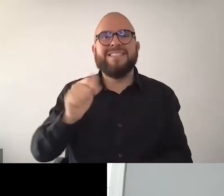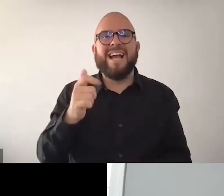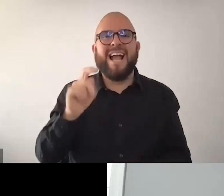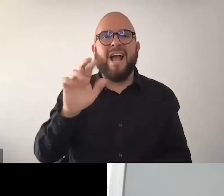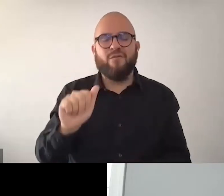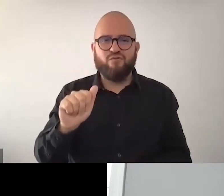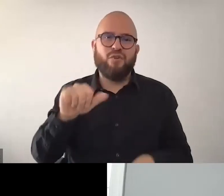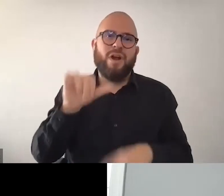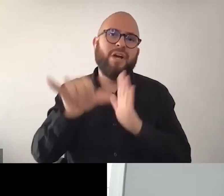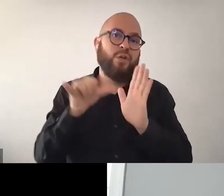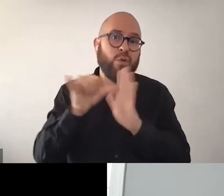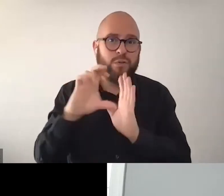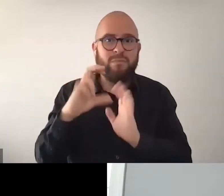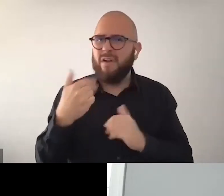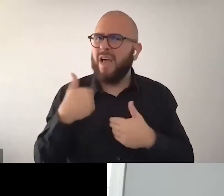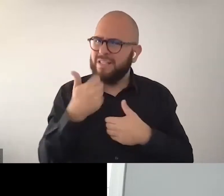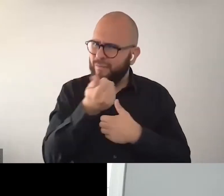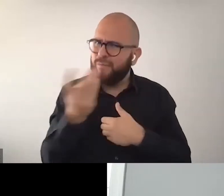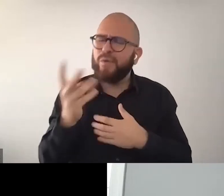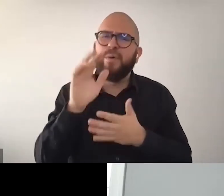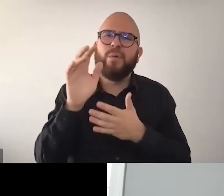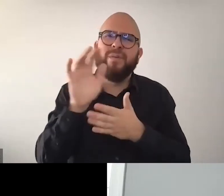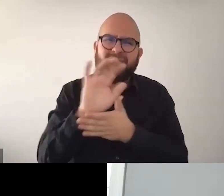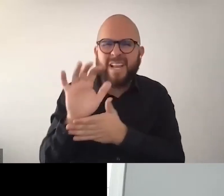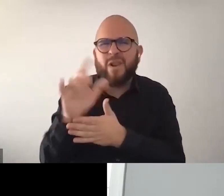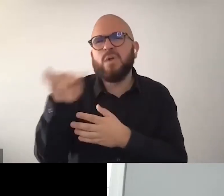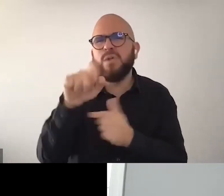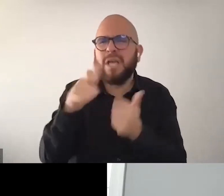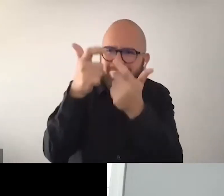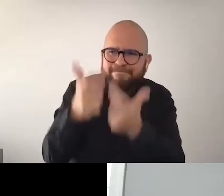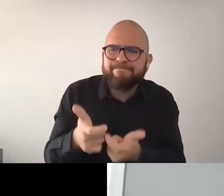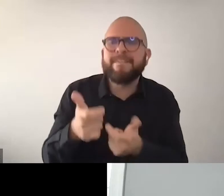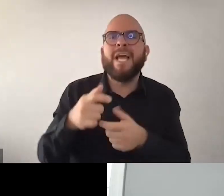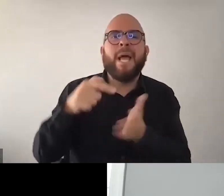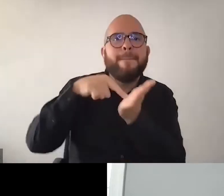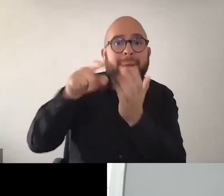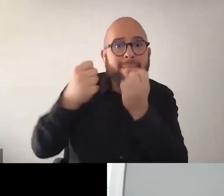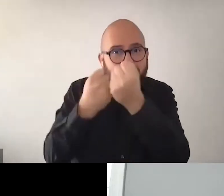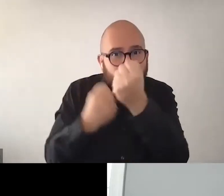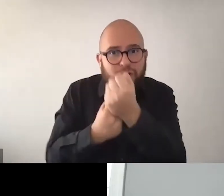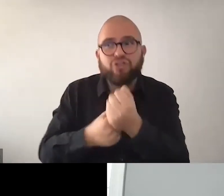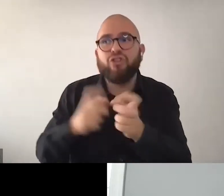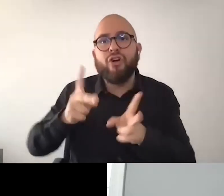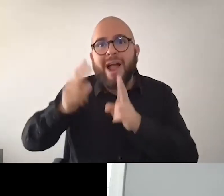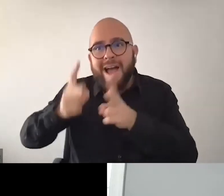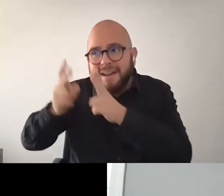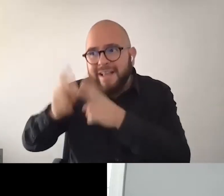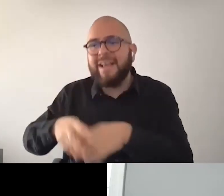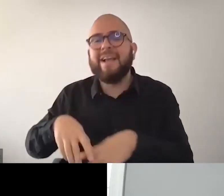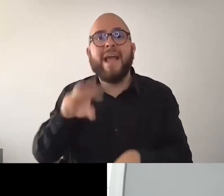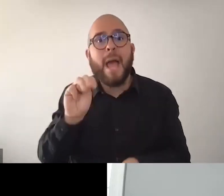where we're covering payment structure, going to cover editing provisions and MPU and holding fees,